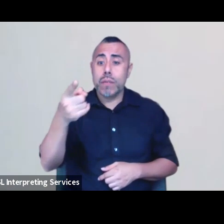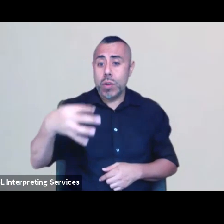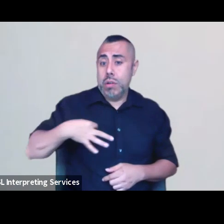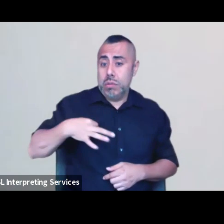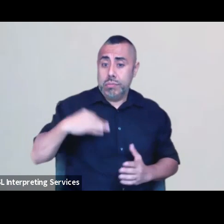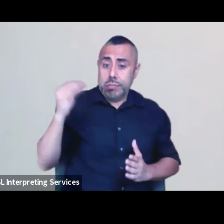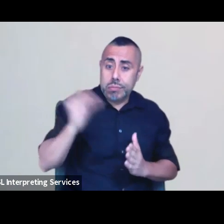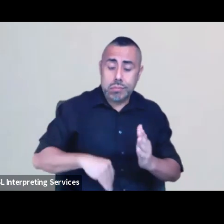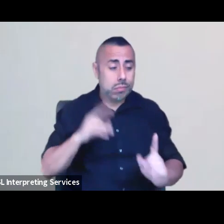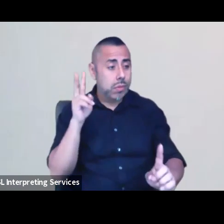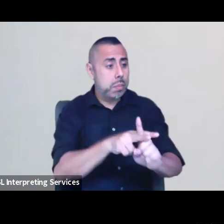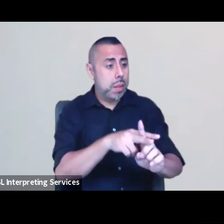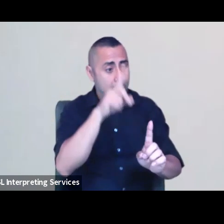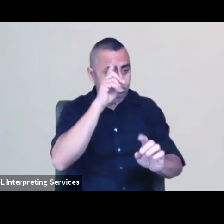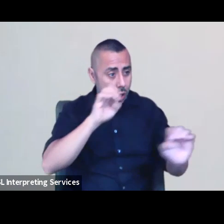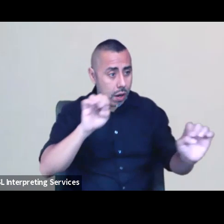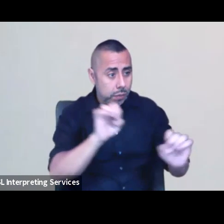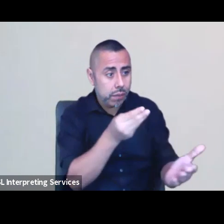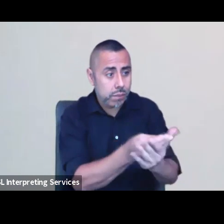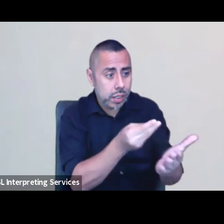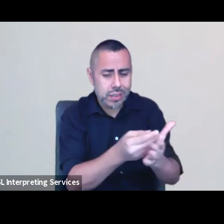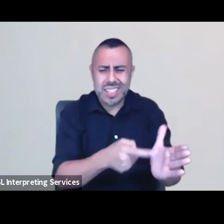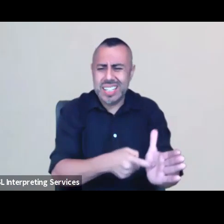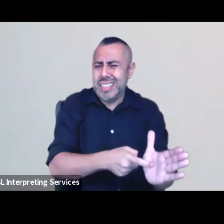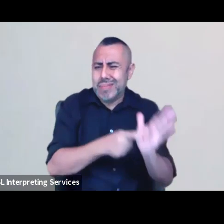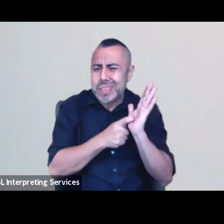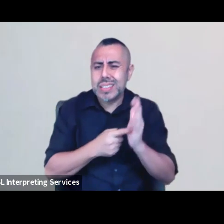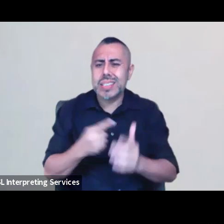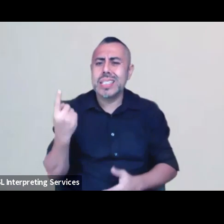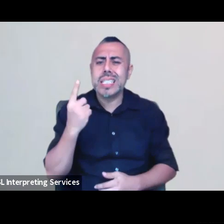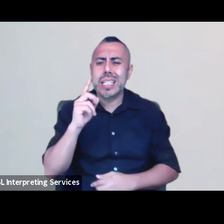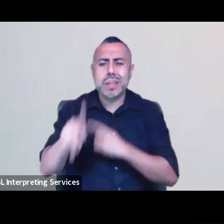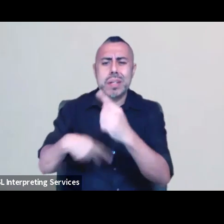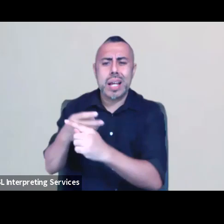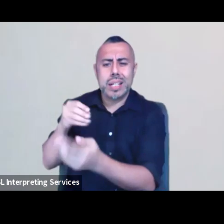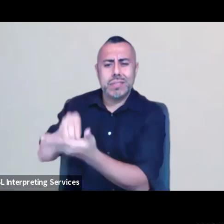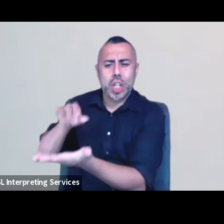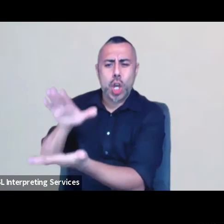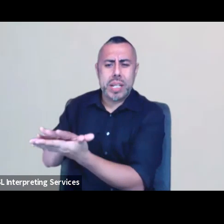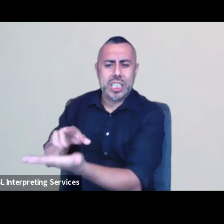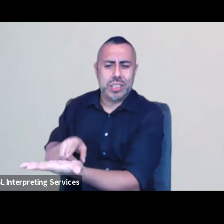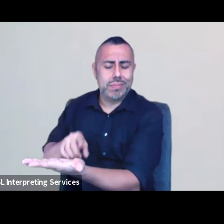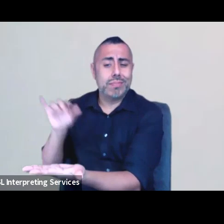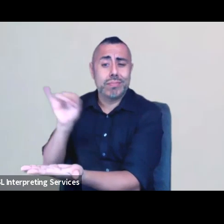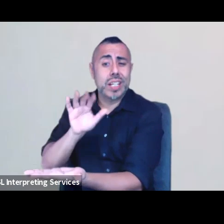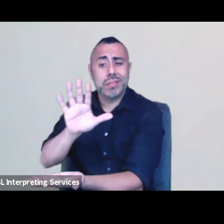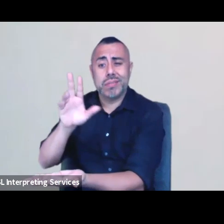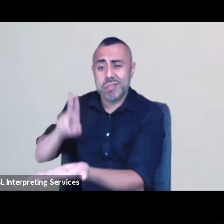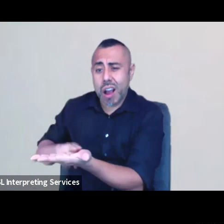you typically need to have some kind of documentation, such as contracts or receipts,